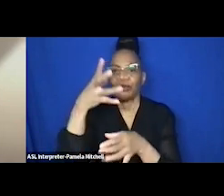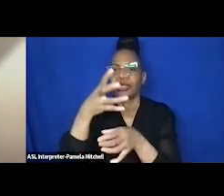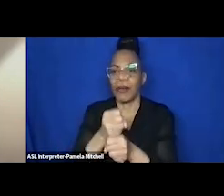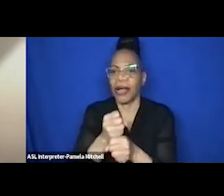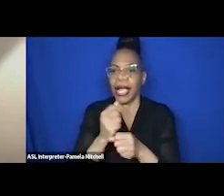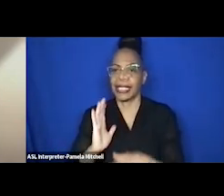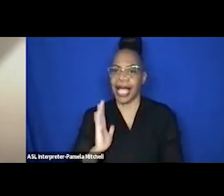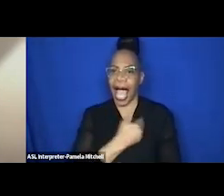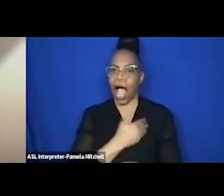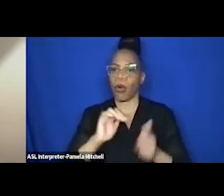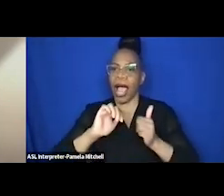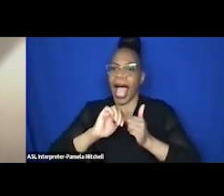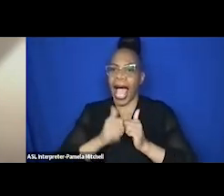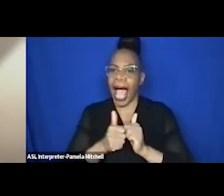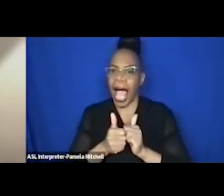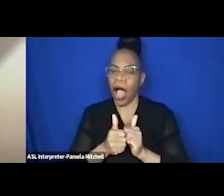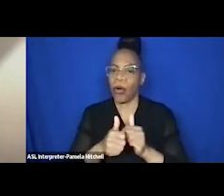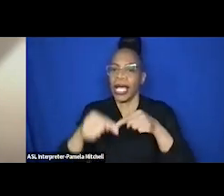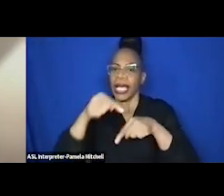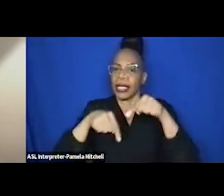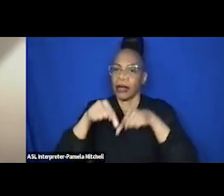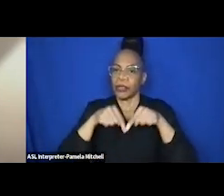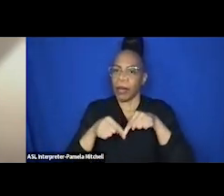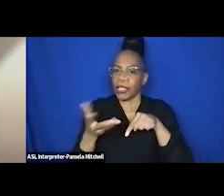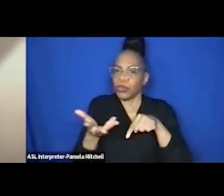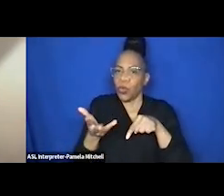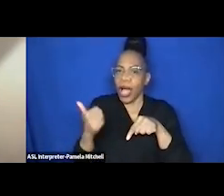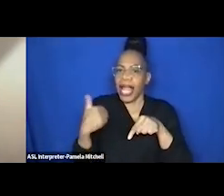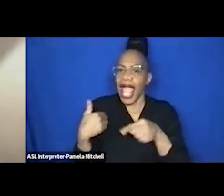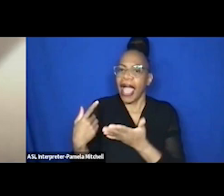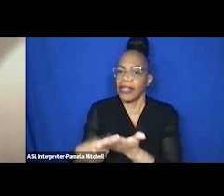I think it really does come back to having conversations.